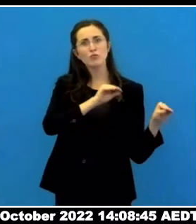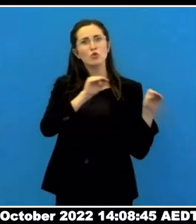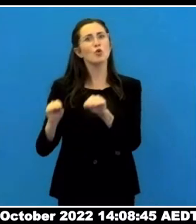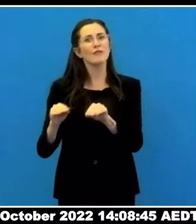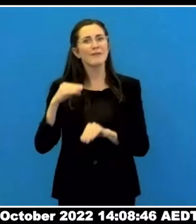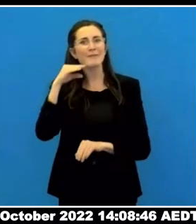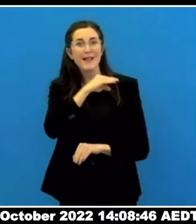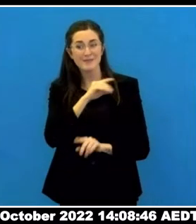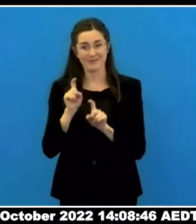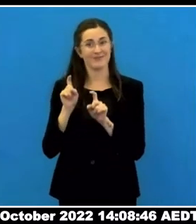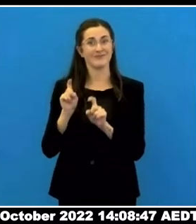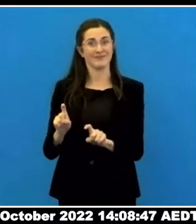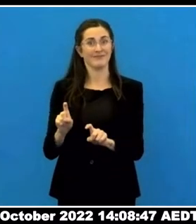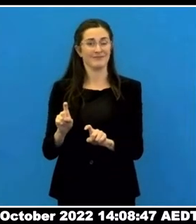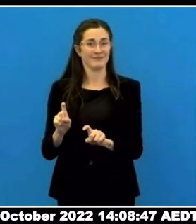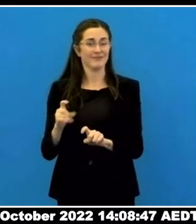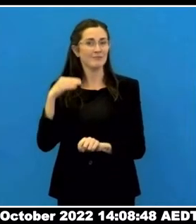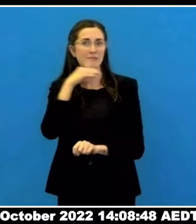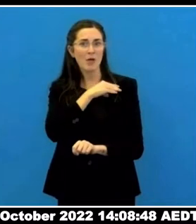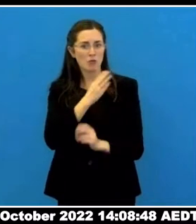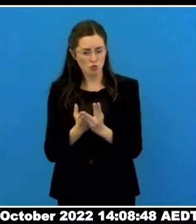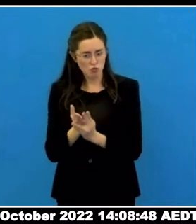and stay there for the rest of my pregnancy.